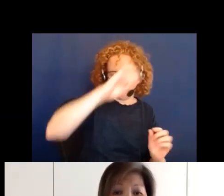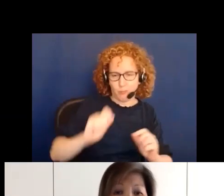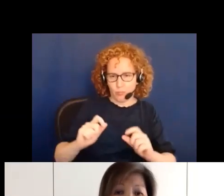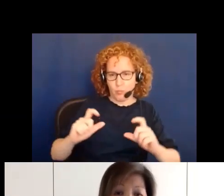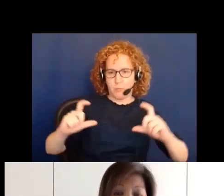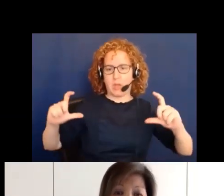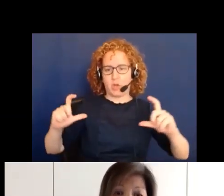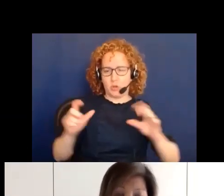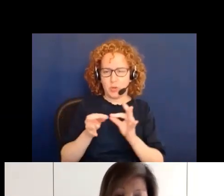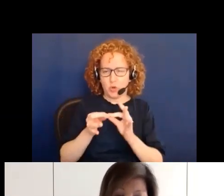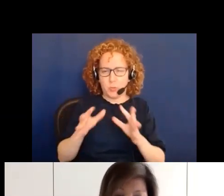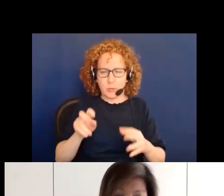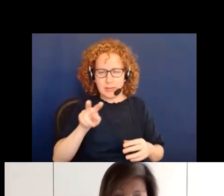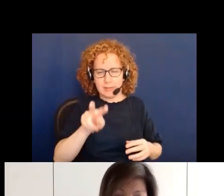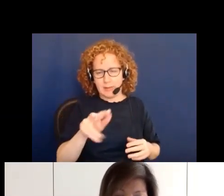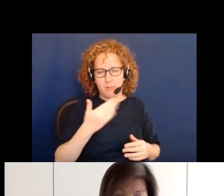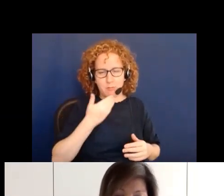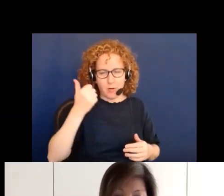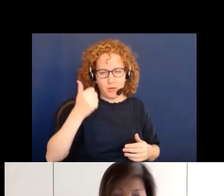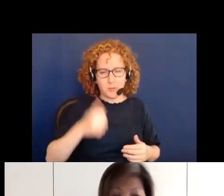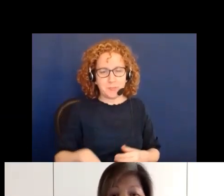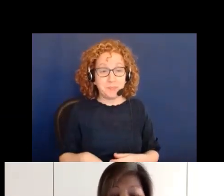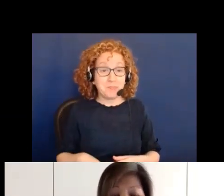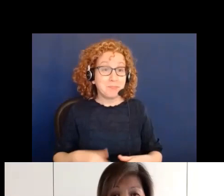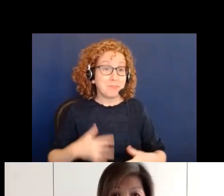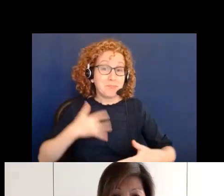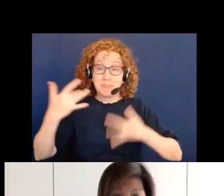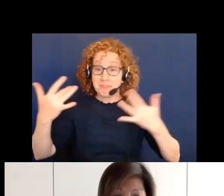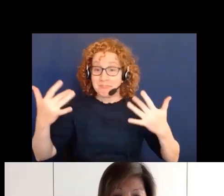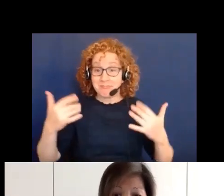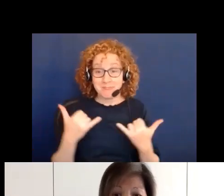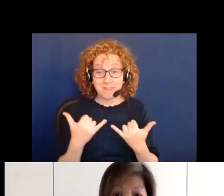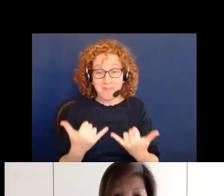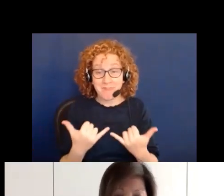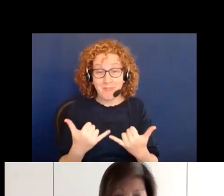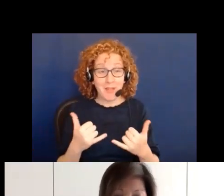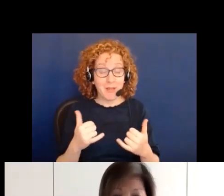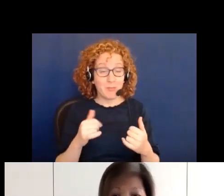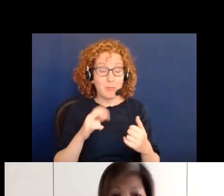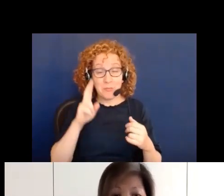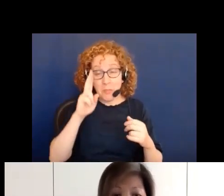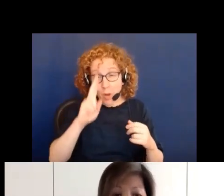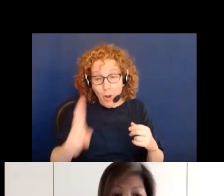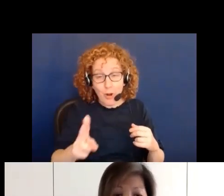I am really thrilled today to have such an esteemed panel with us. This is where